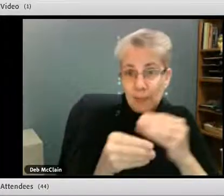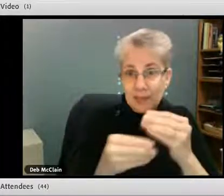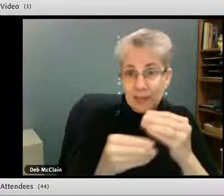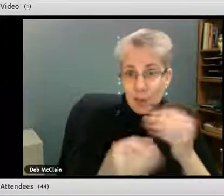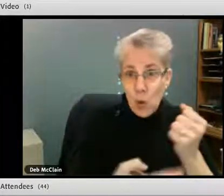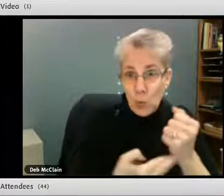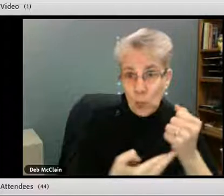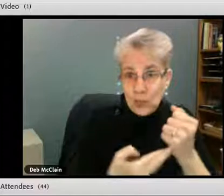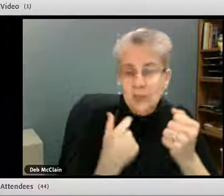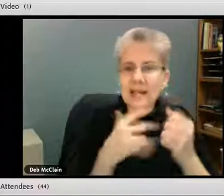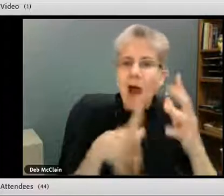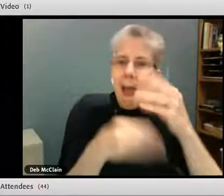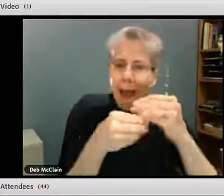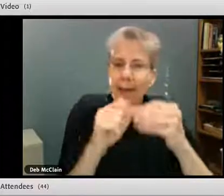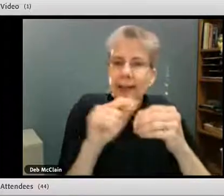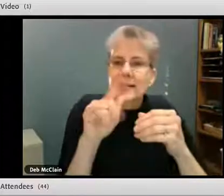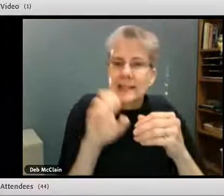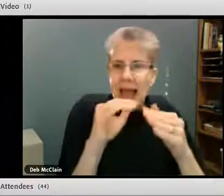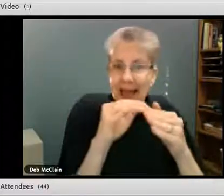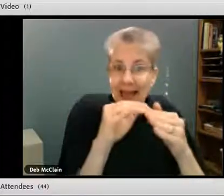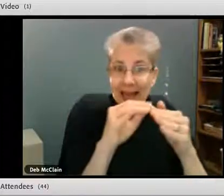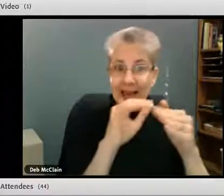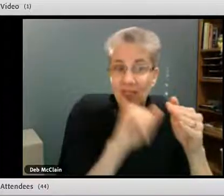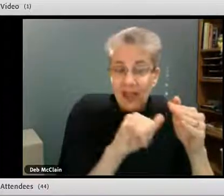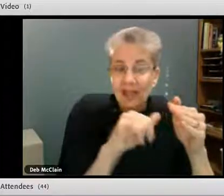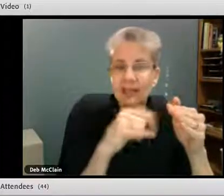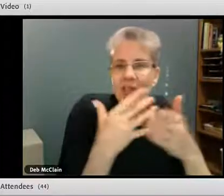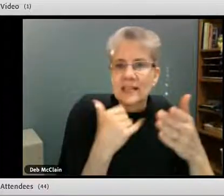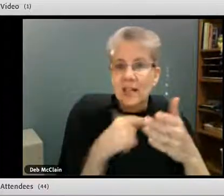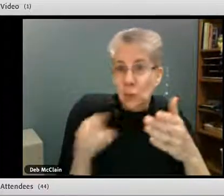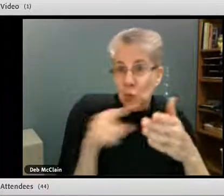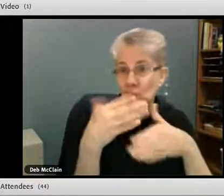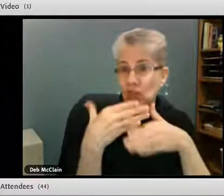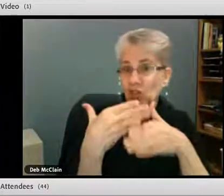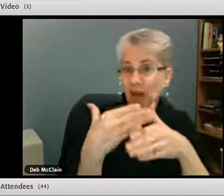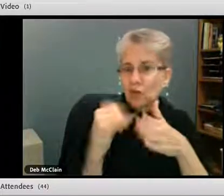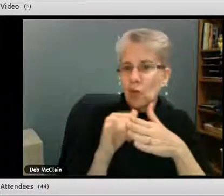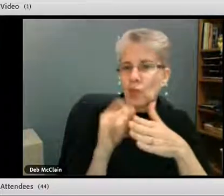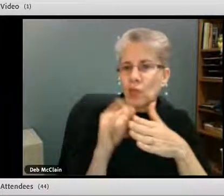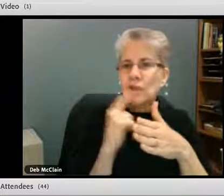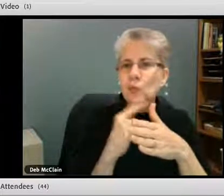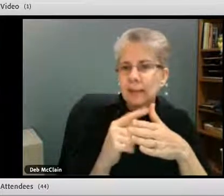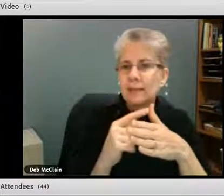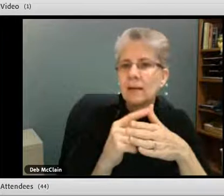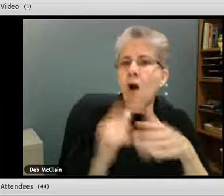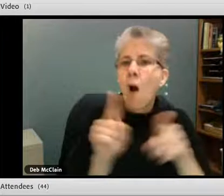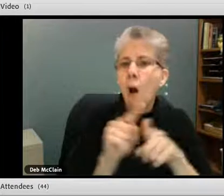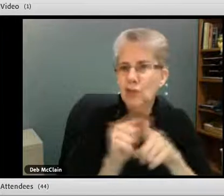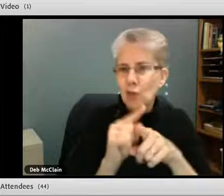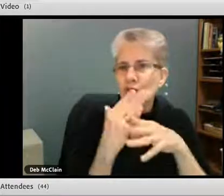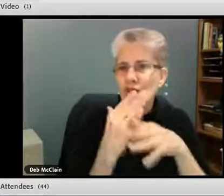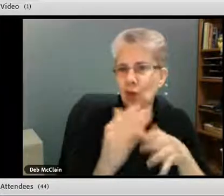to the slide of things that you guys share so that you can capture those, as well, and you can use those. 'Cause I'm sure some of you were saying